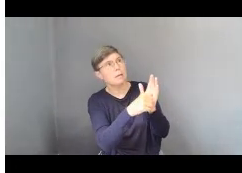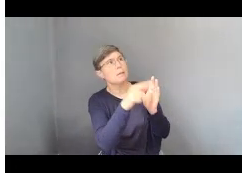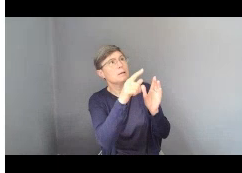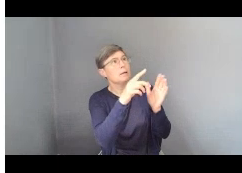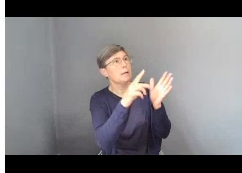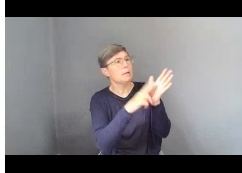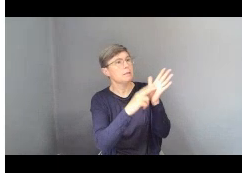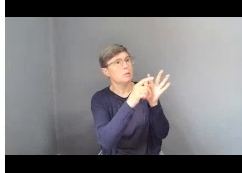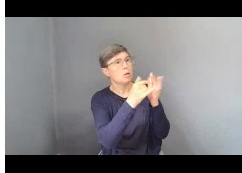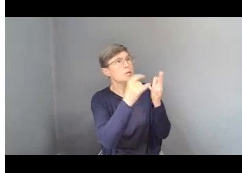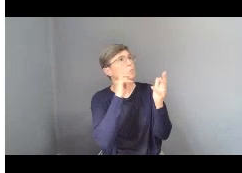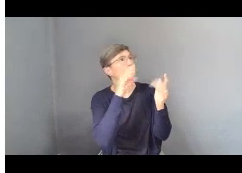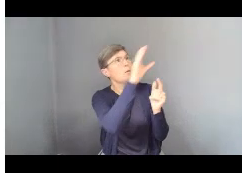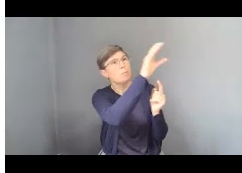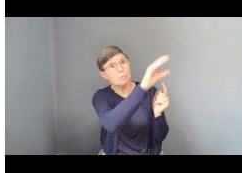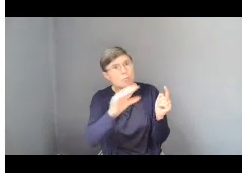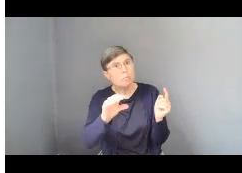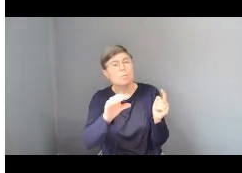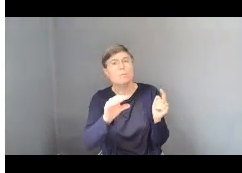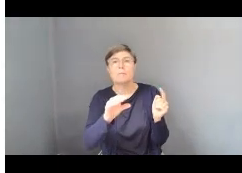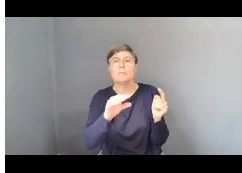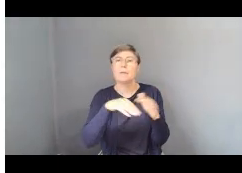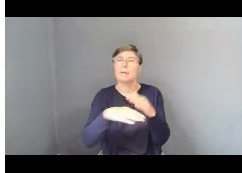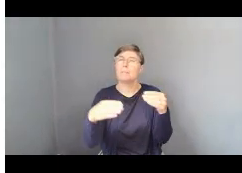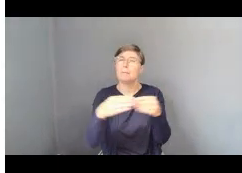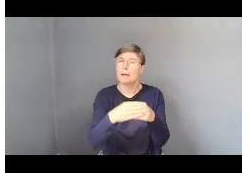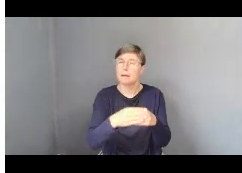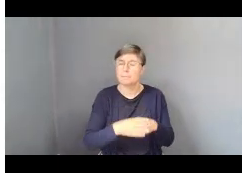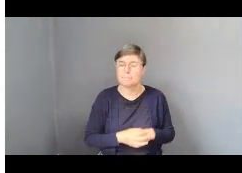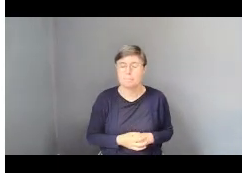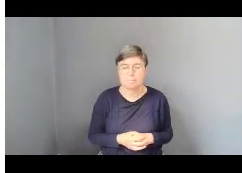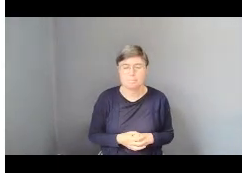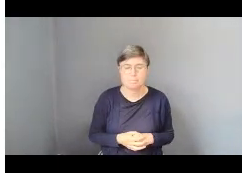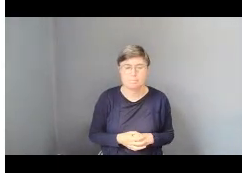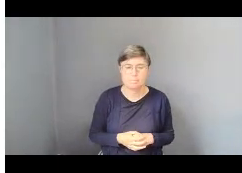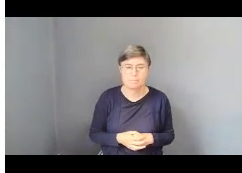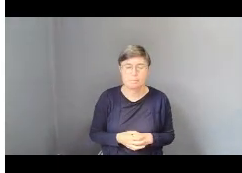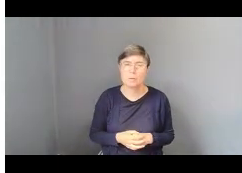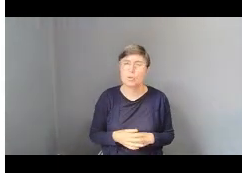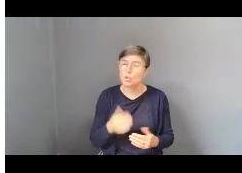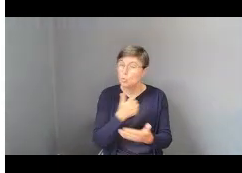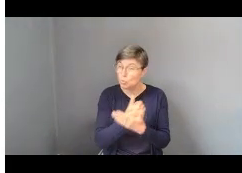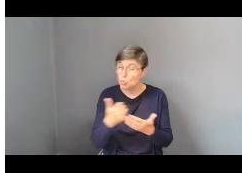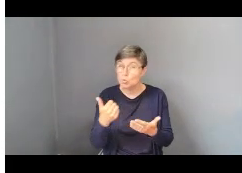Reimbursements usually occur within two business days.